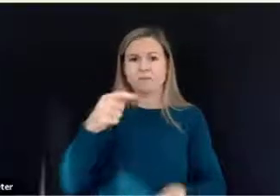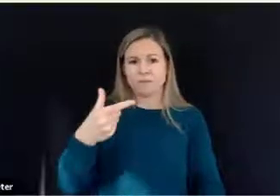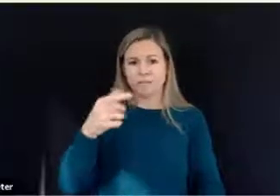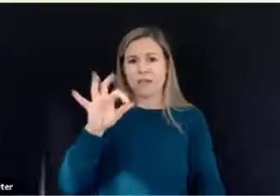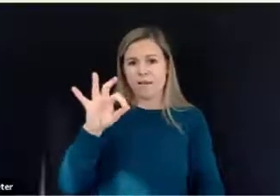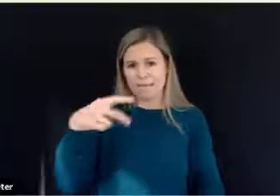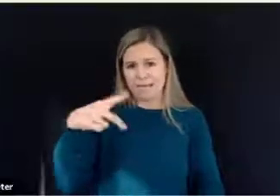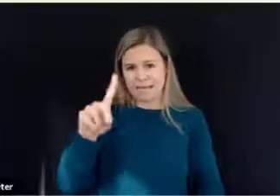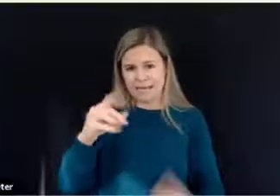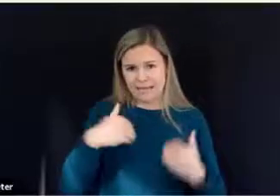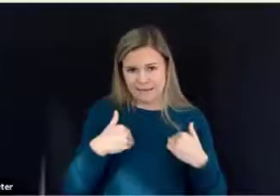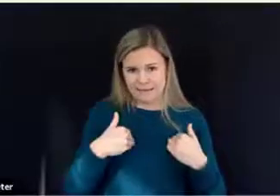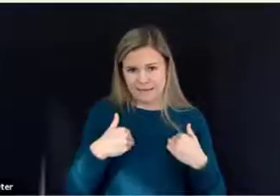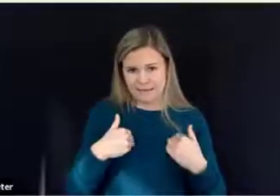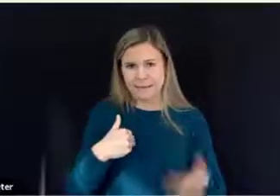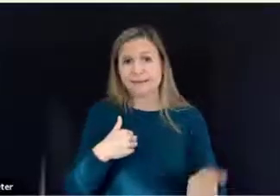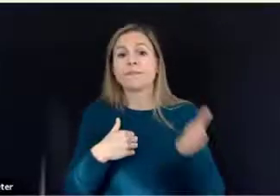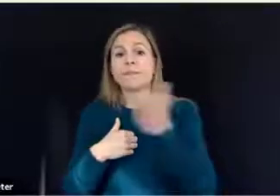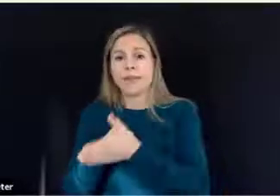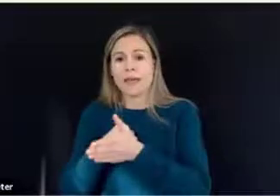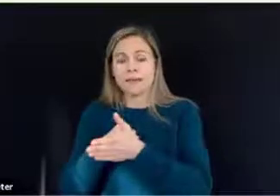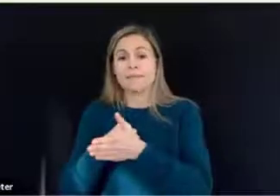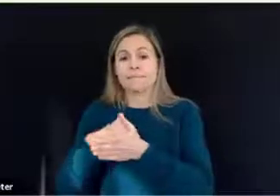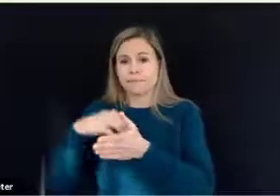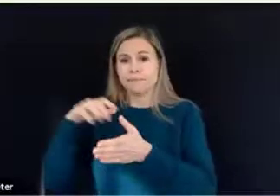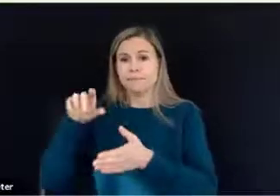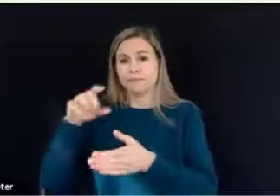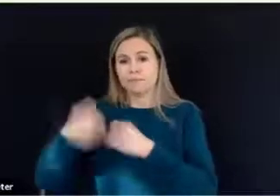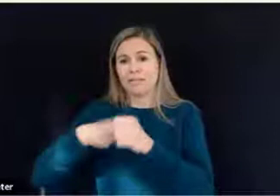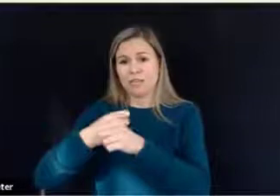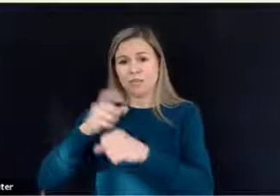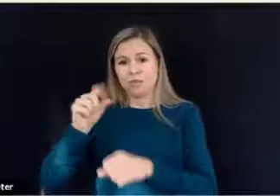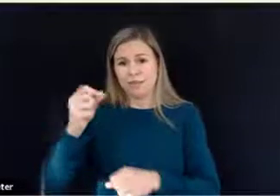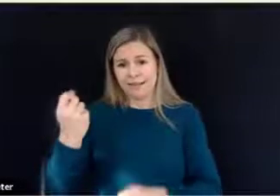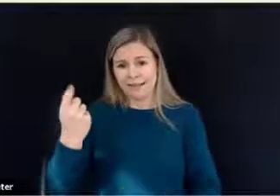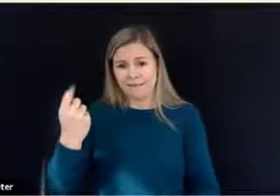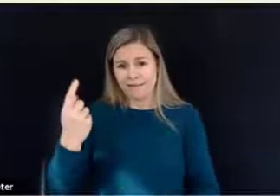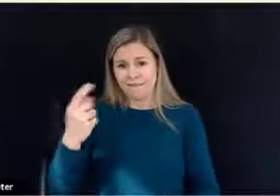2011, 11 years old, we attended our first conference,